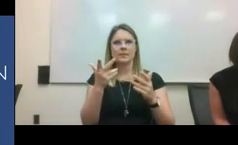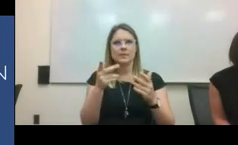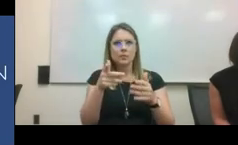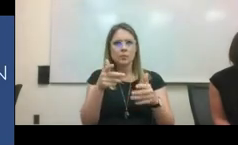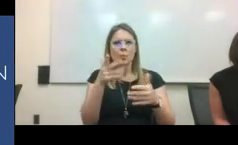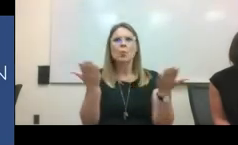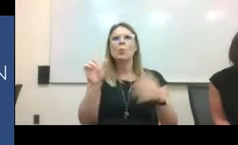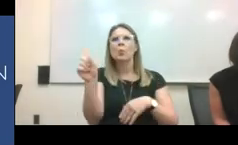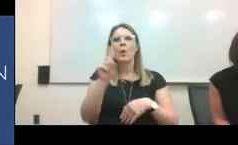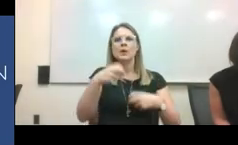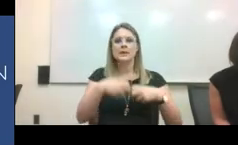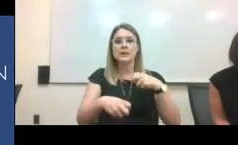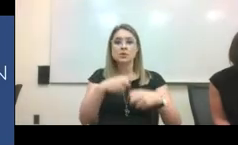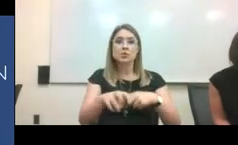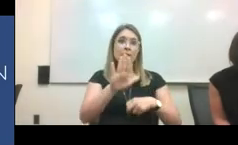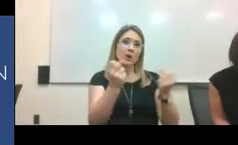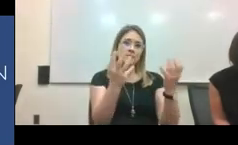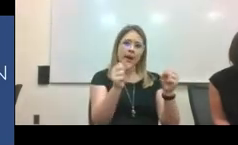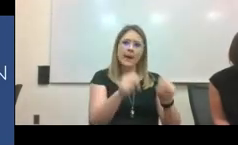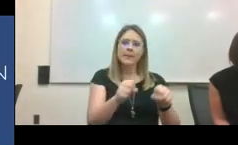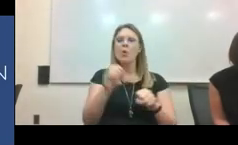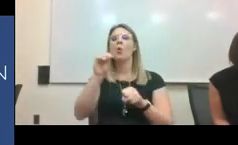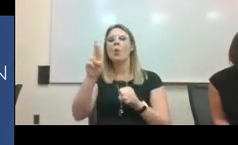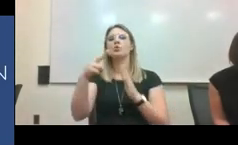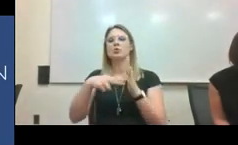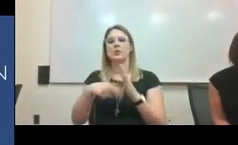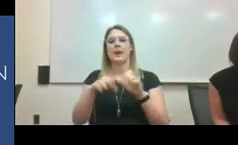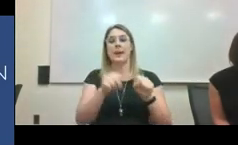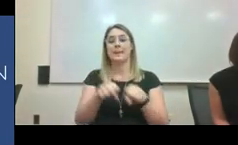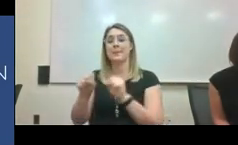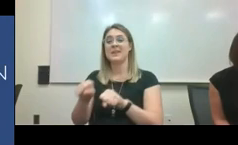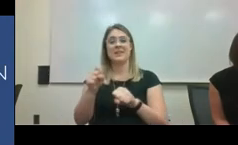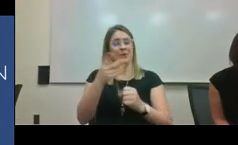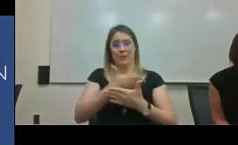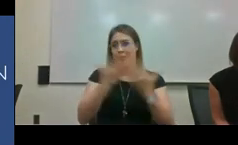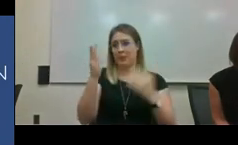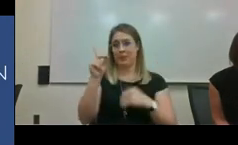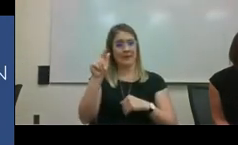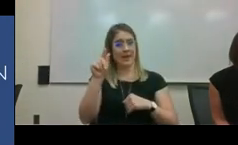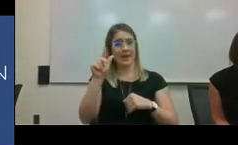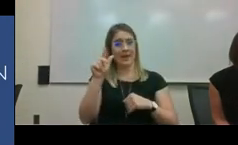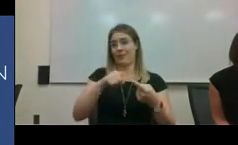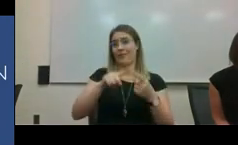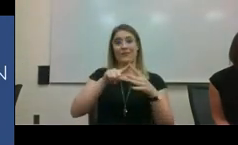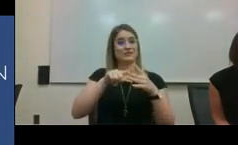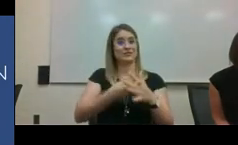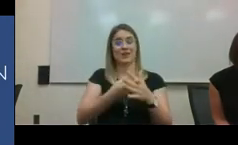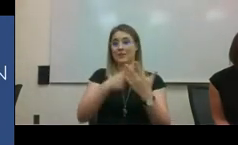or their reading abilities. There was really little data when we first started this project on the sign language knowledge of the students